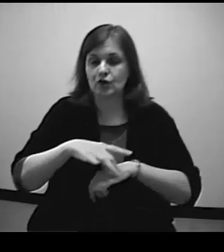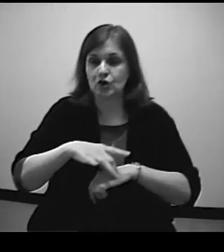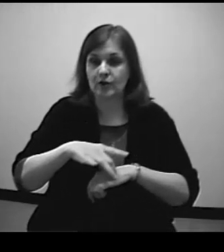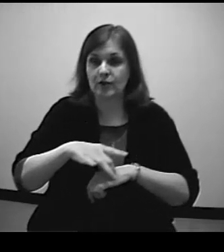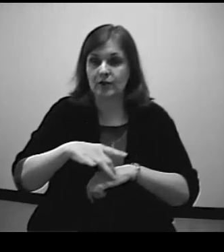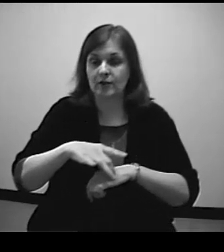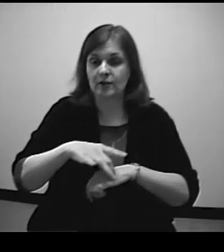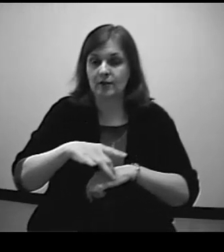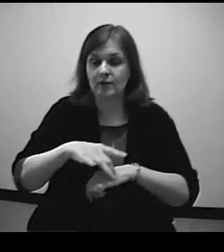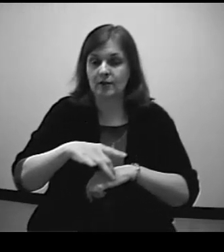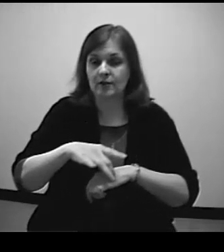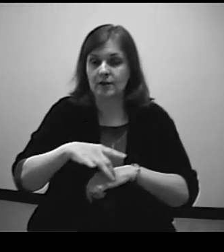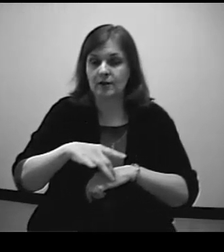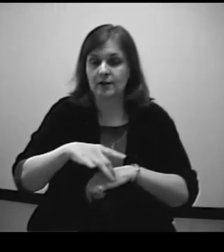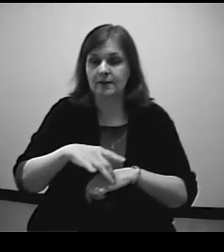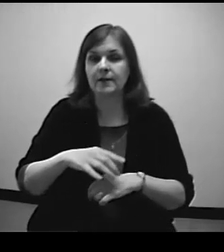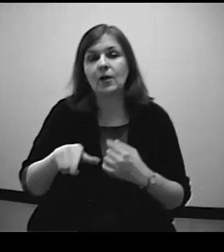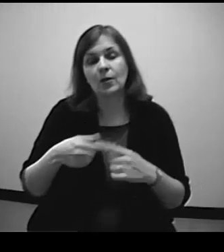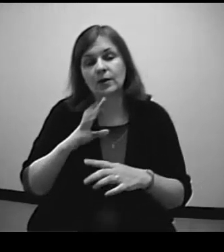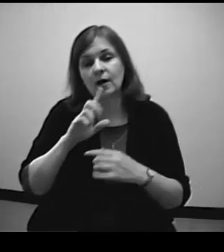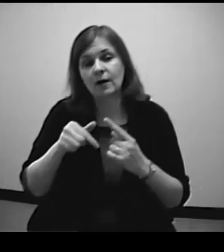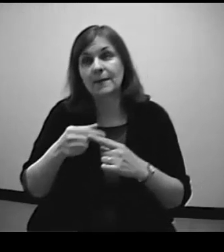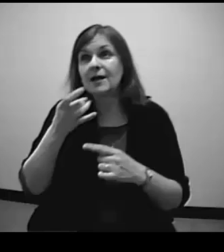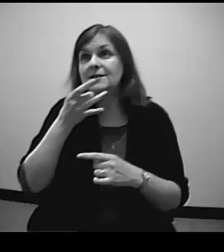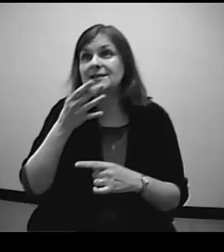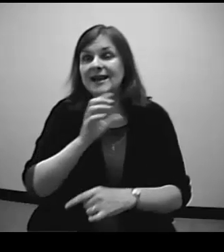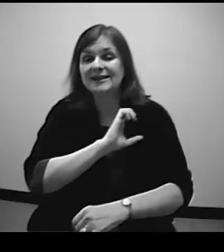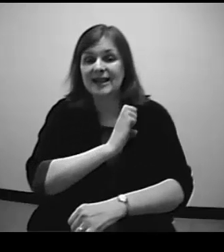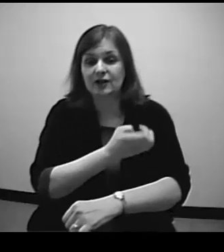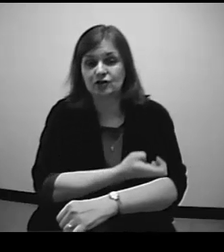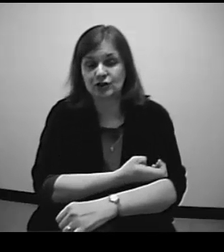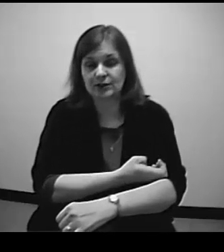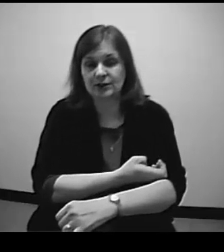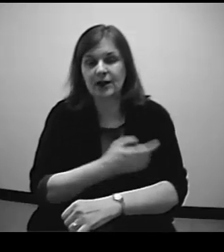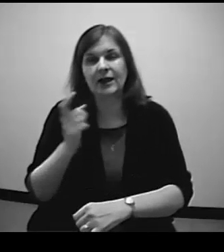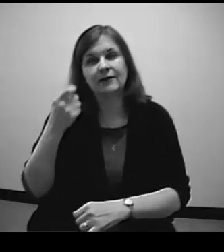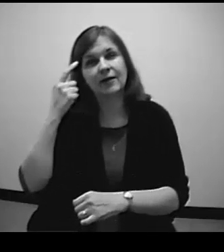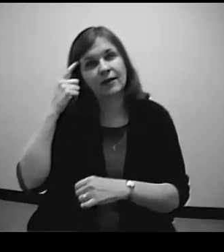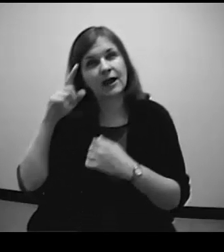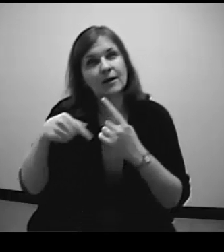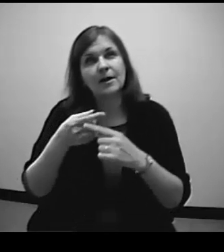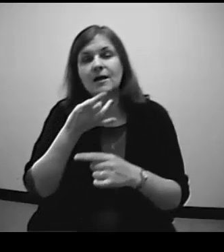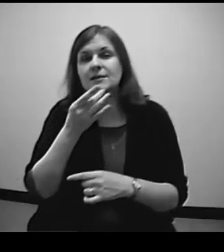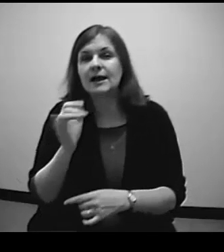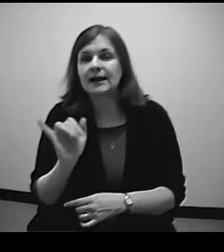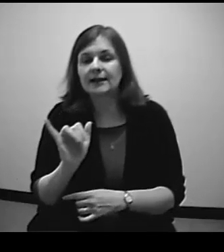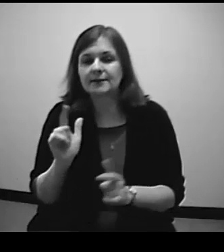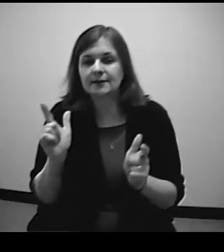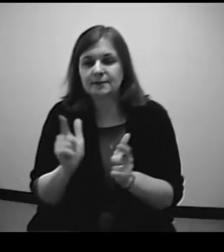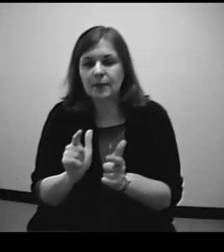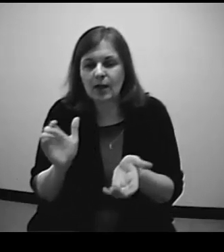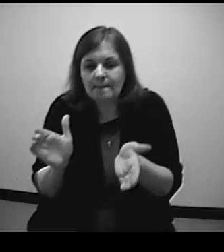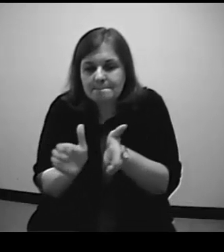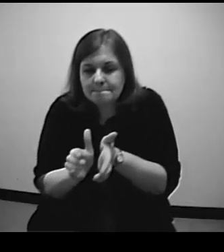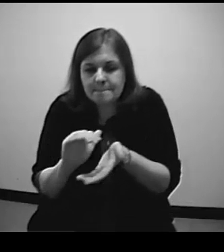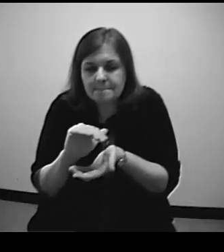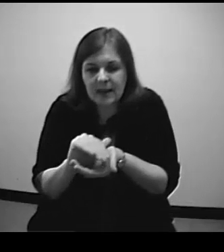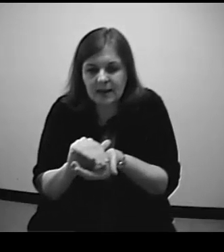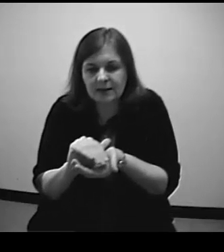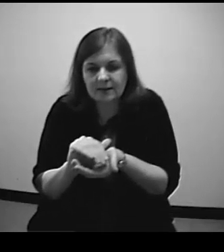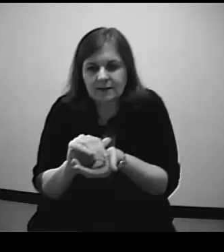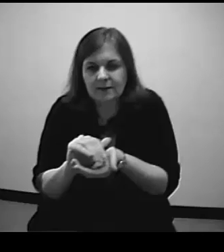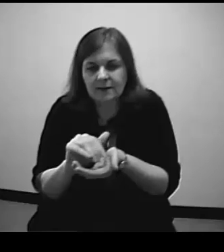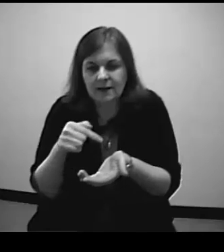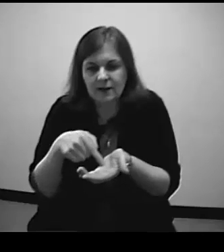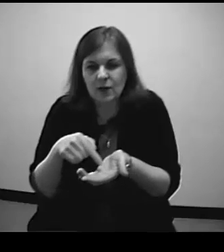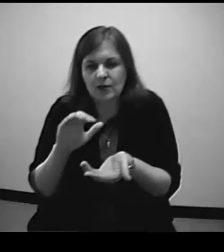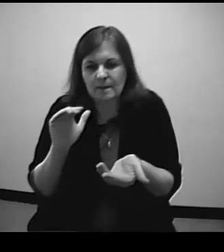and we talk about light as far as energy we need to think about light as being little packets